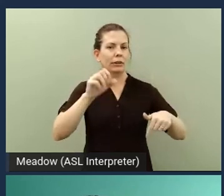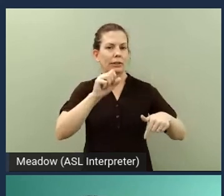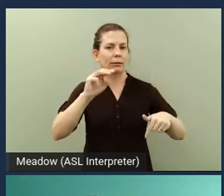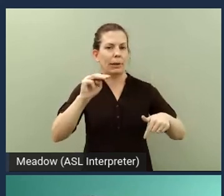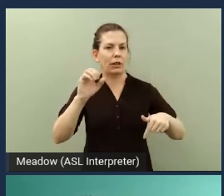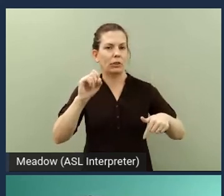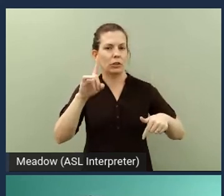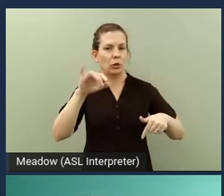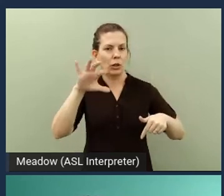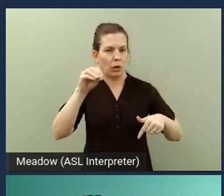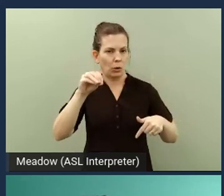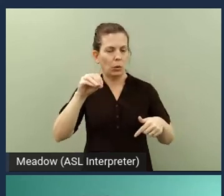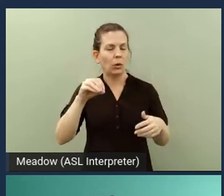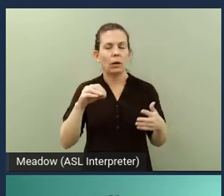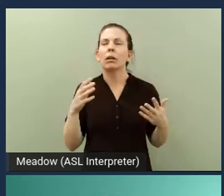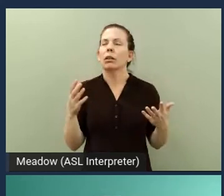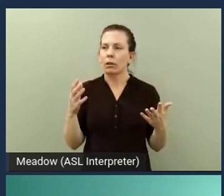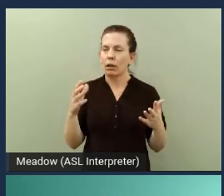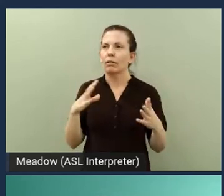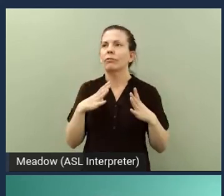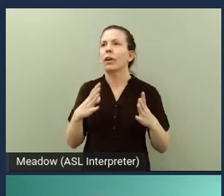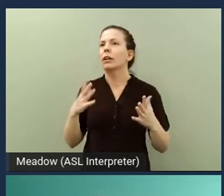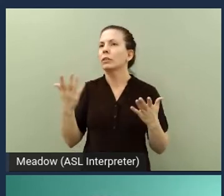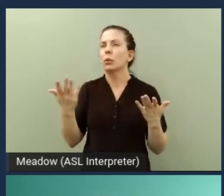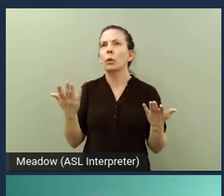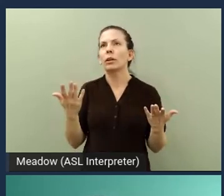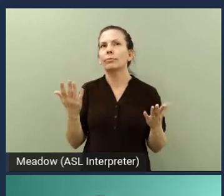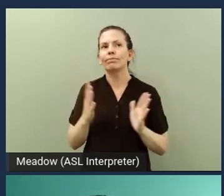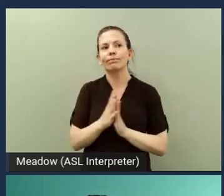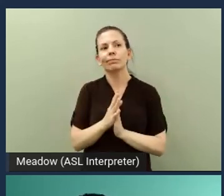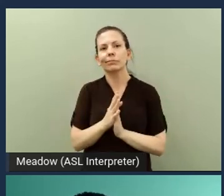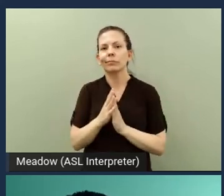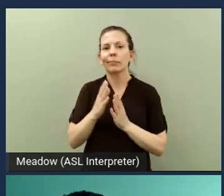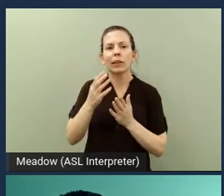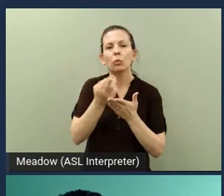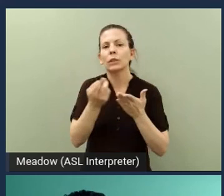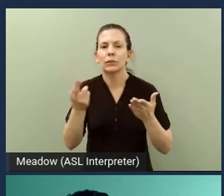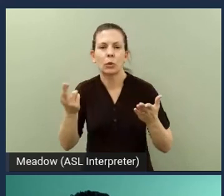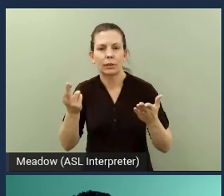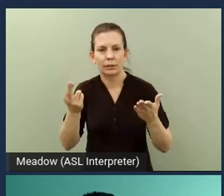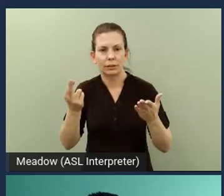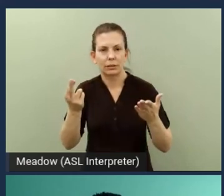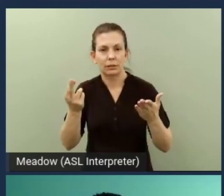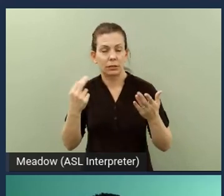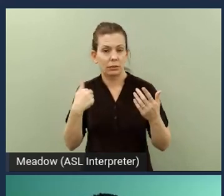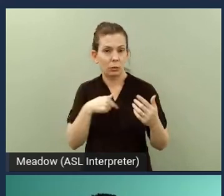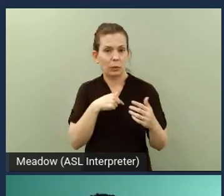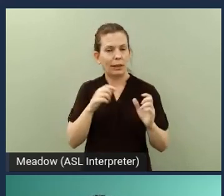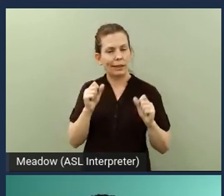So, what would be like some of the resources that we could kind of like that, that me